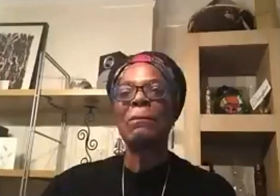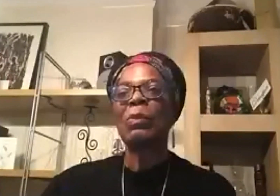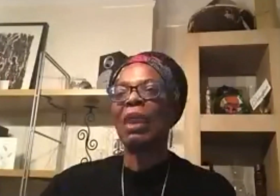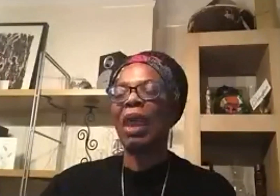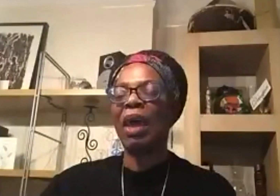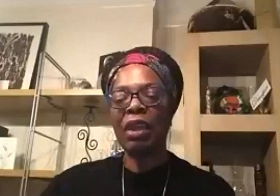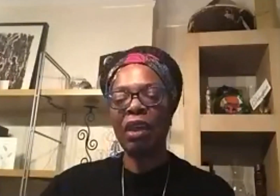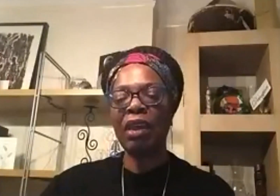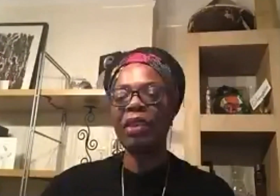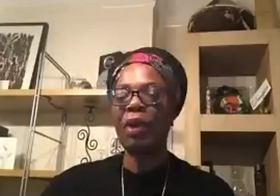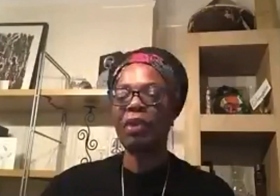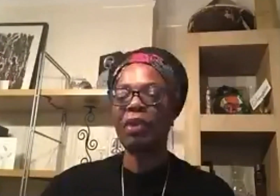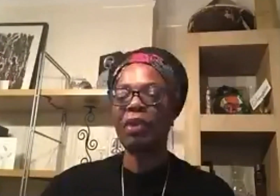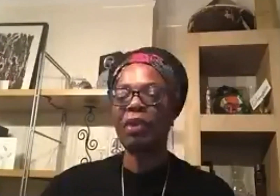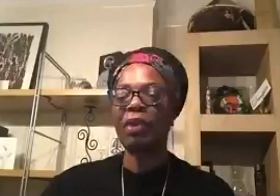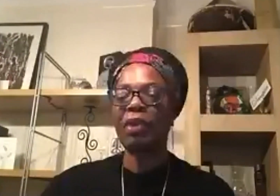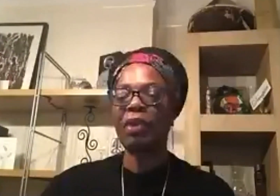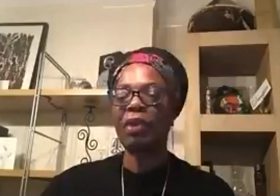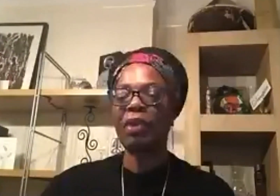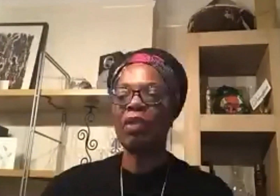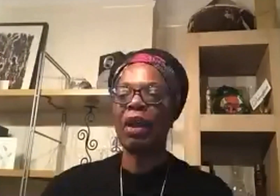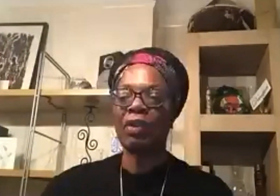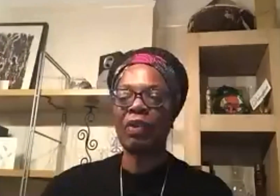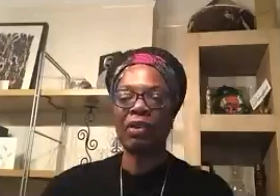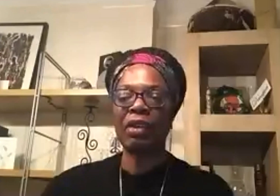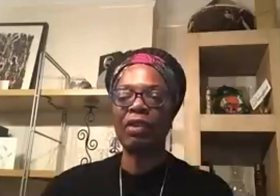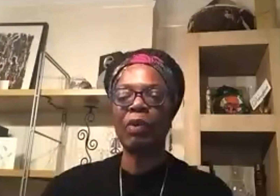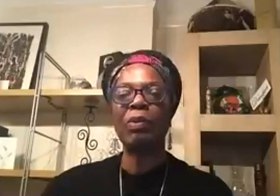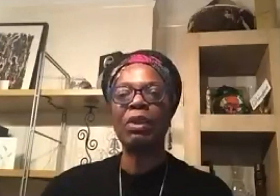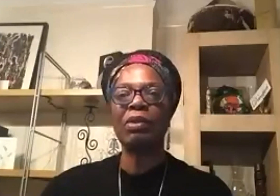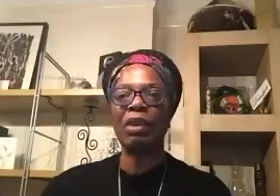Having heard the questions and concerns around the vaccine from communities